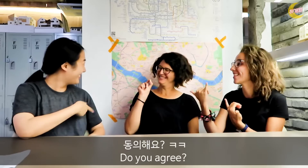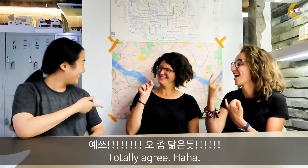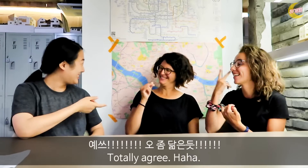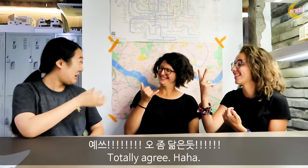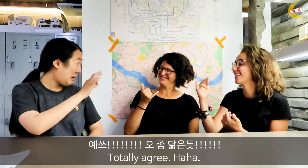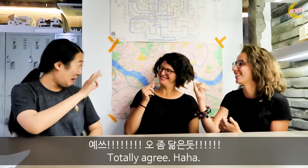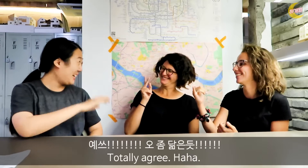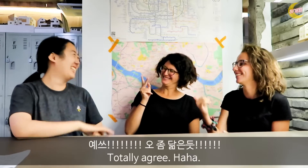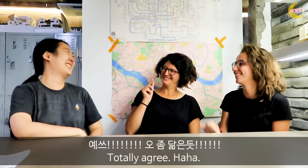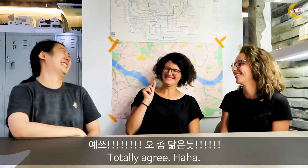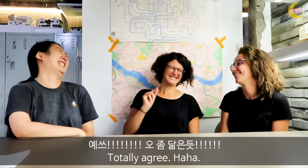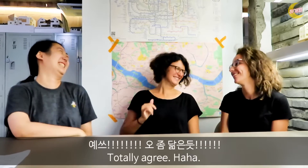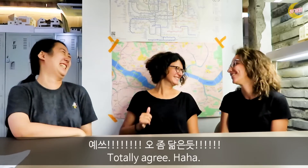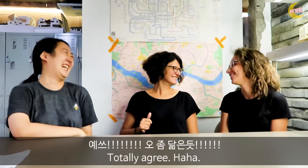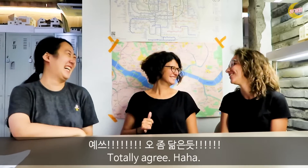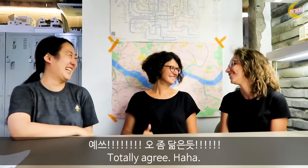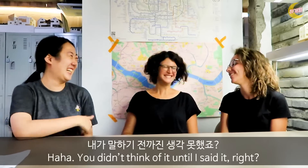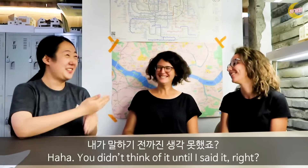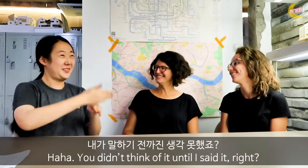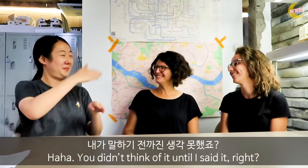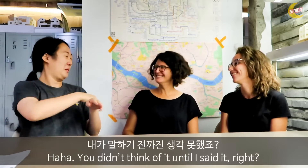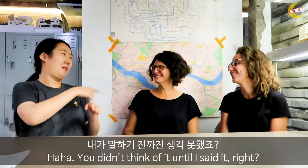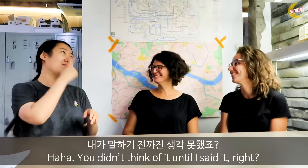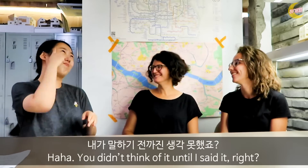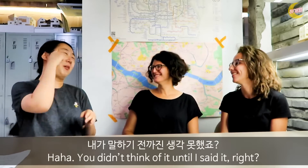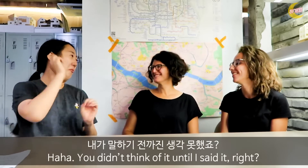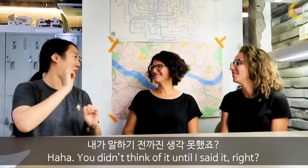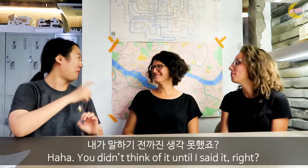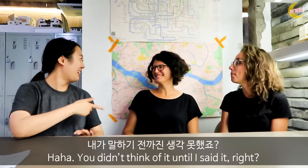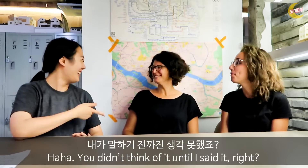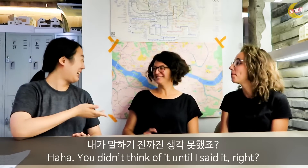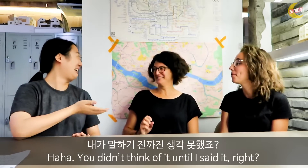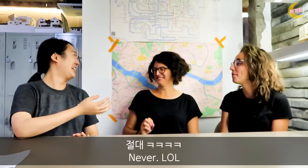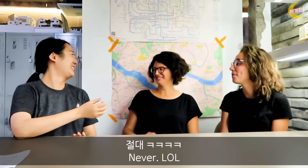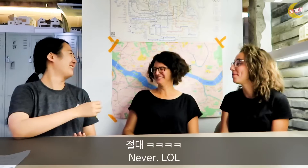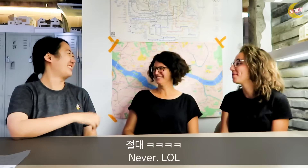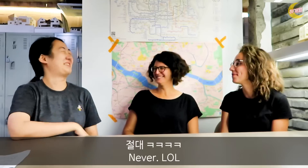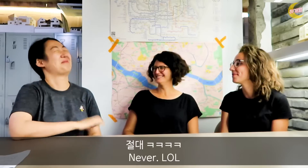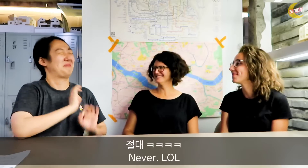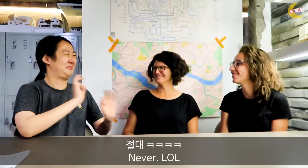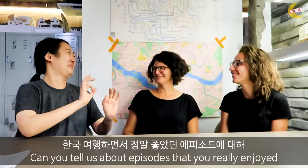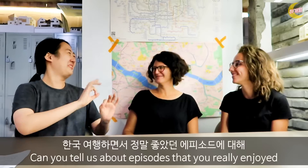Totally agree haha Hahaha You didn’t think of it until I said it, right? Never LOL